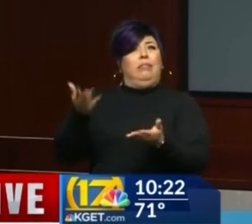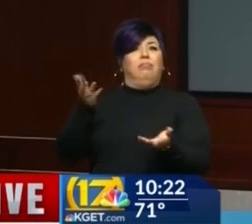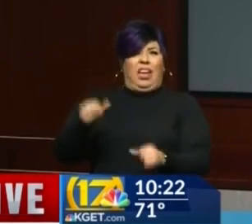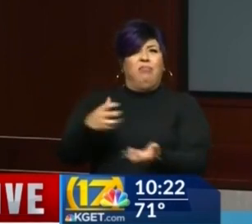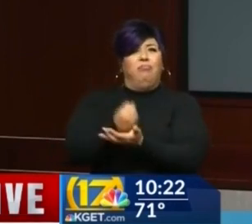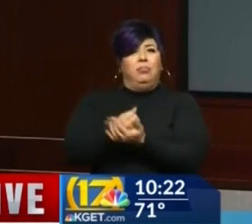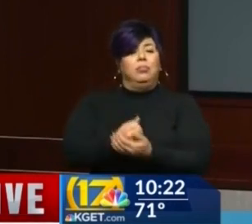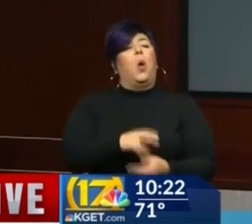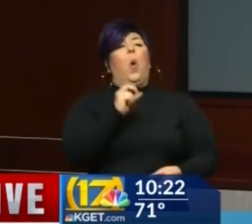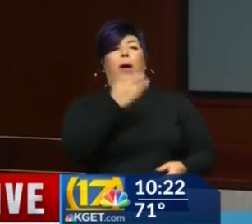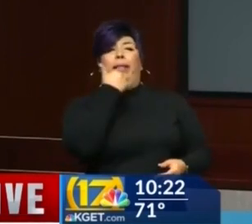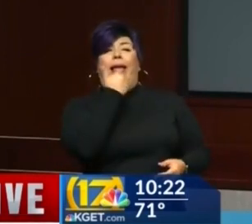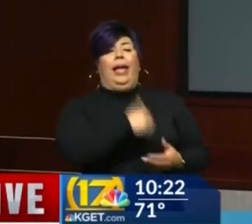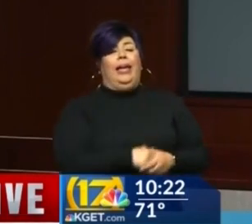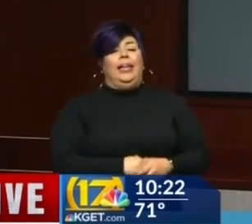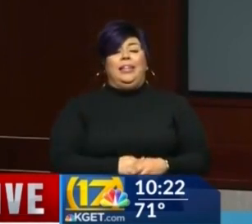OFF ALL THE TESTING LOCATIONS.